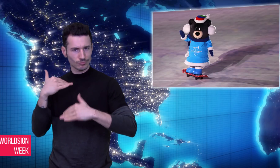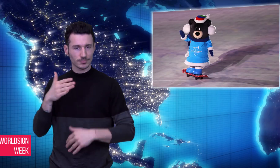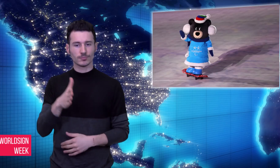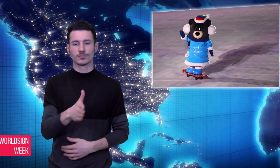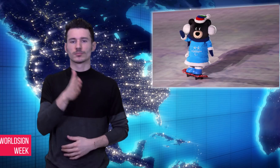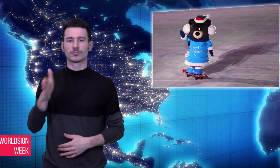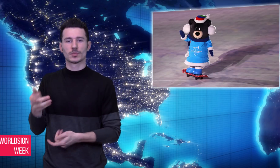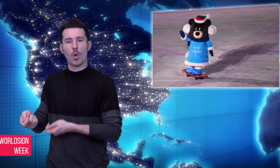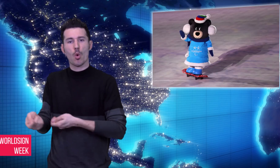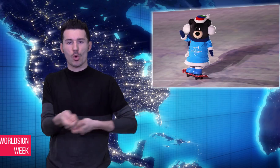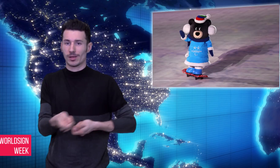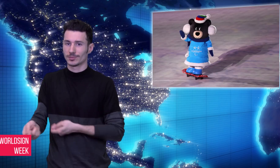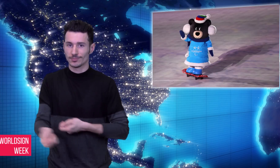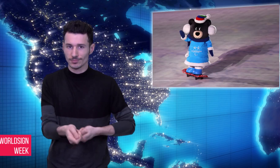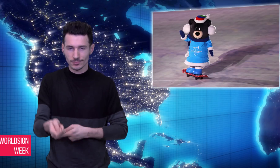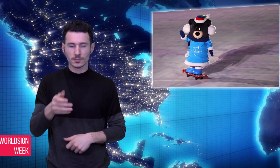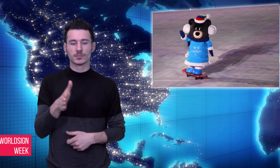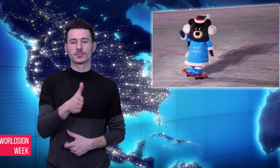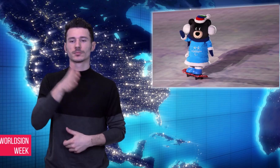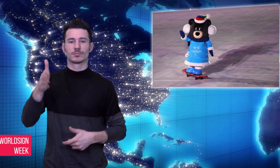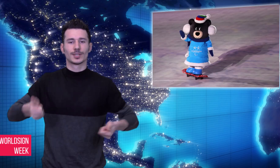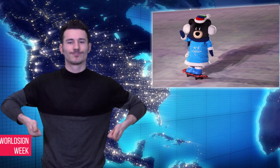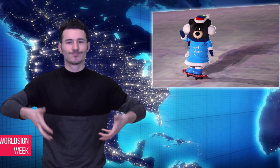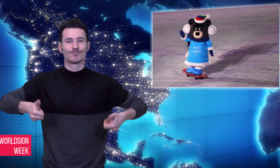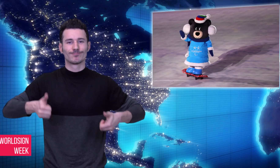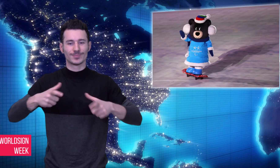countries did not do so in the Paralympics